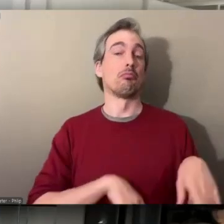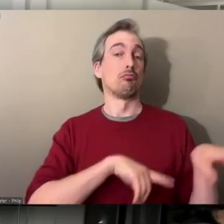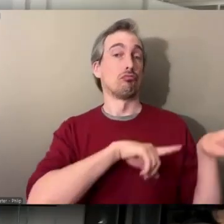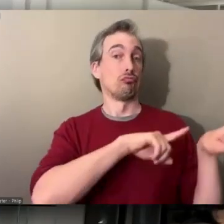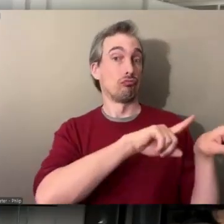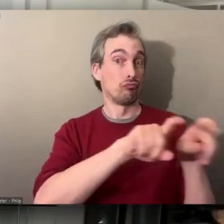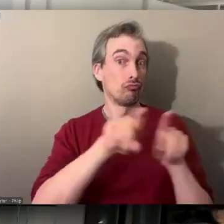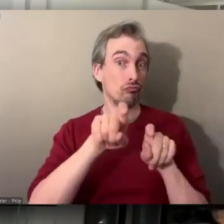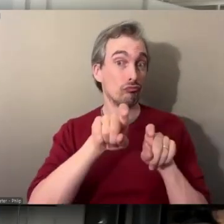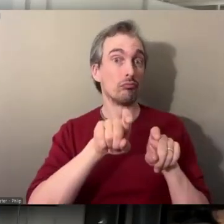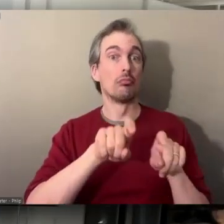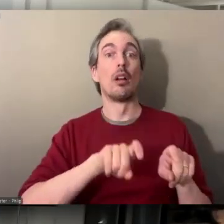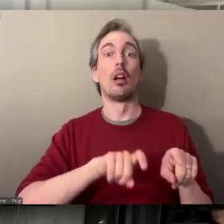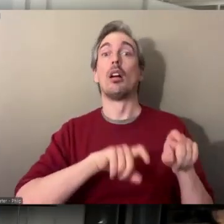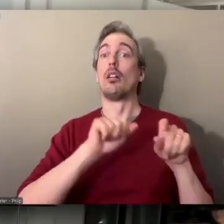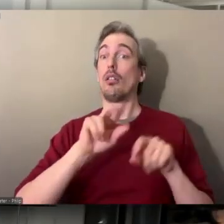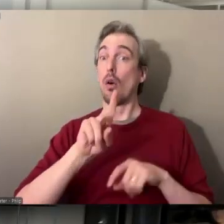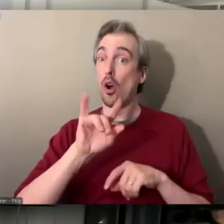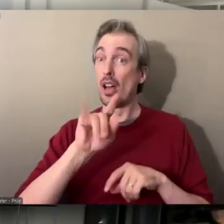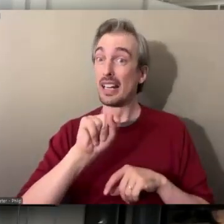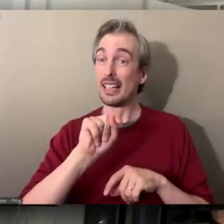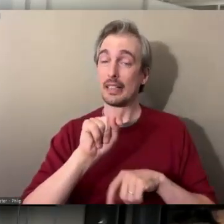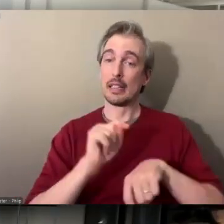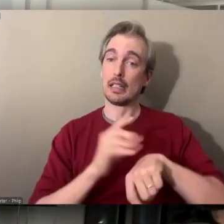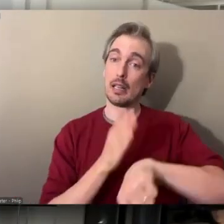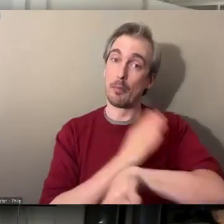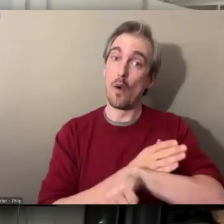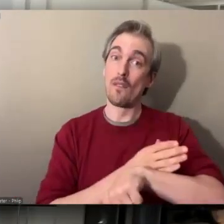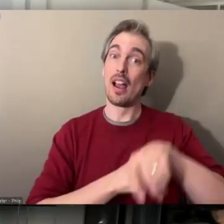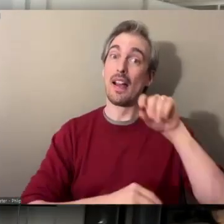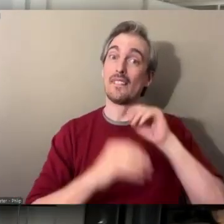they are coming back more. And they are just happier with what you're giving them. And